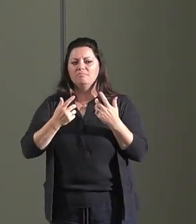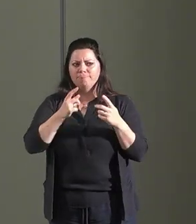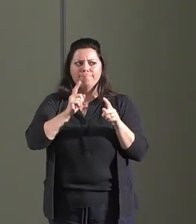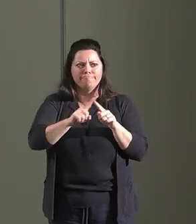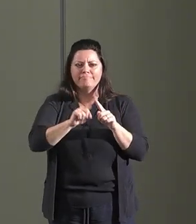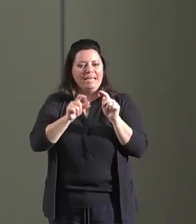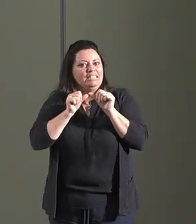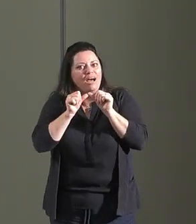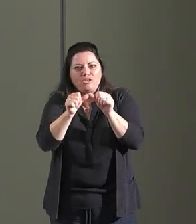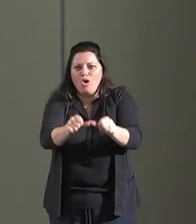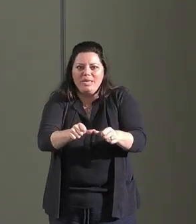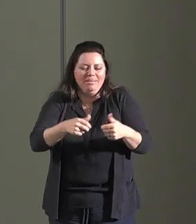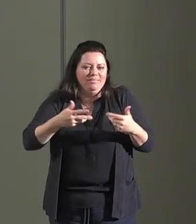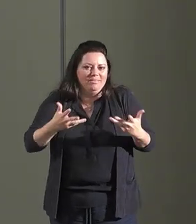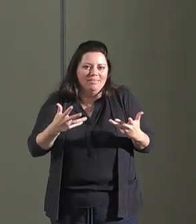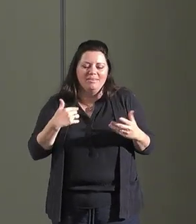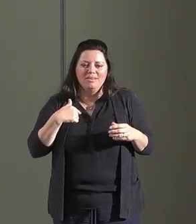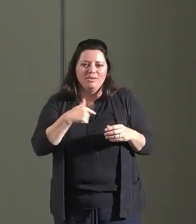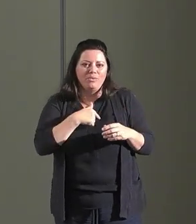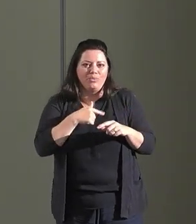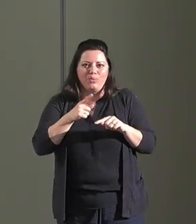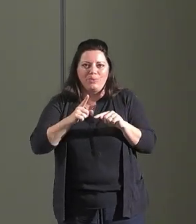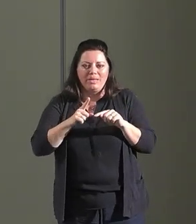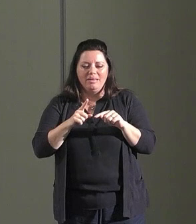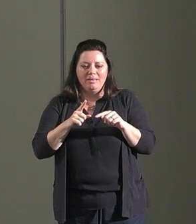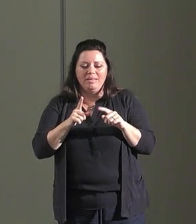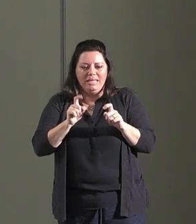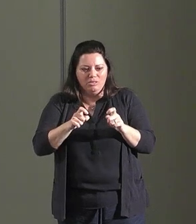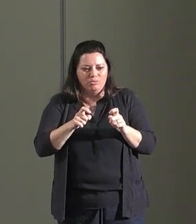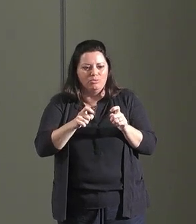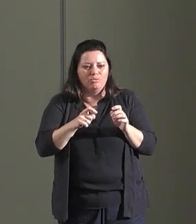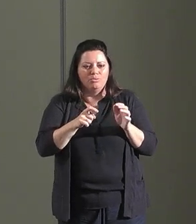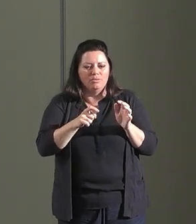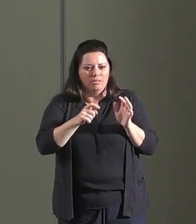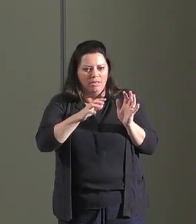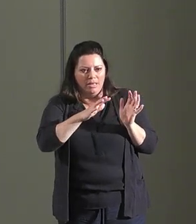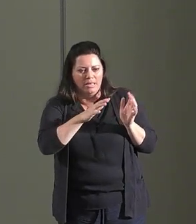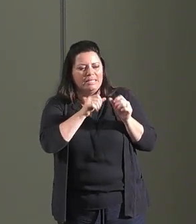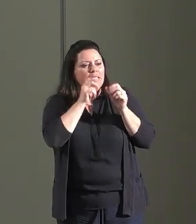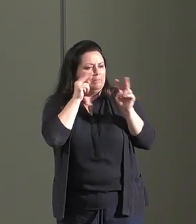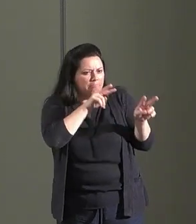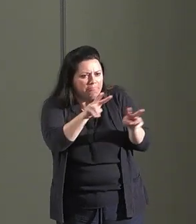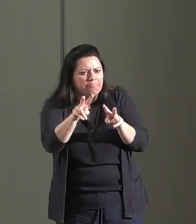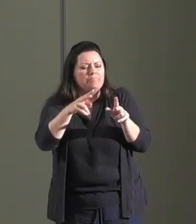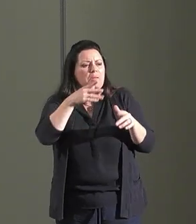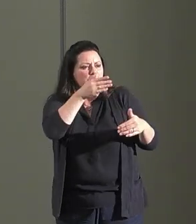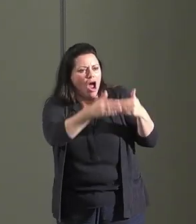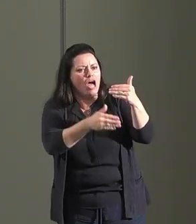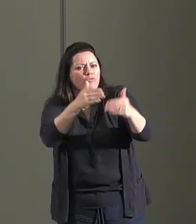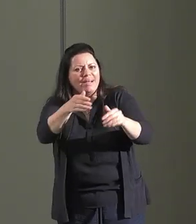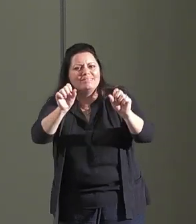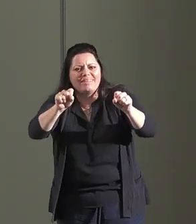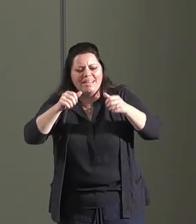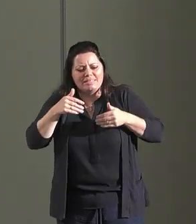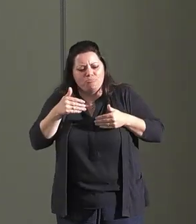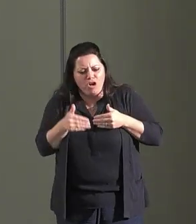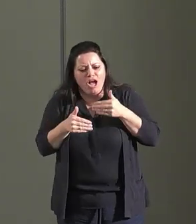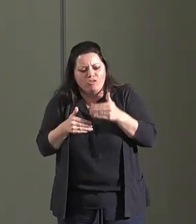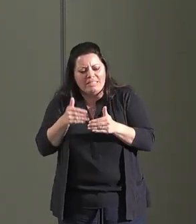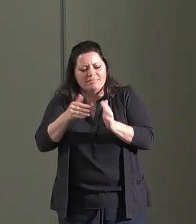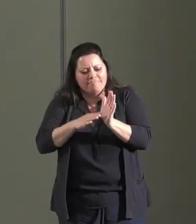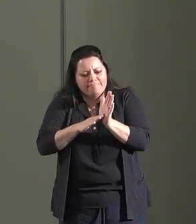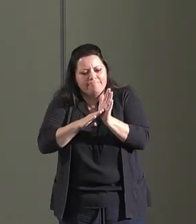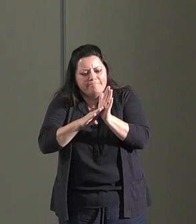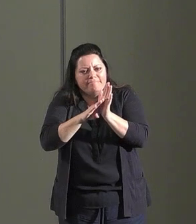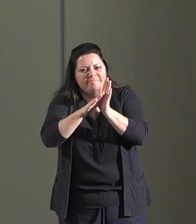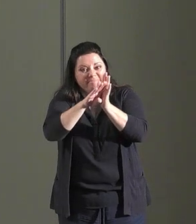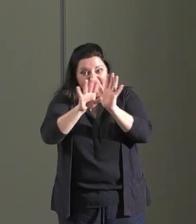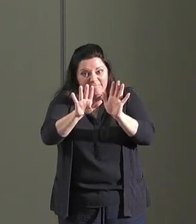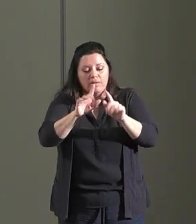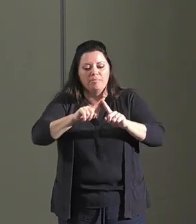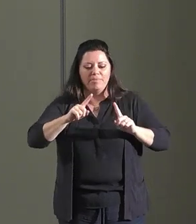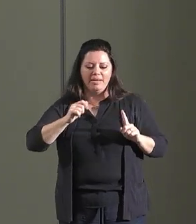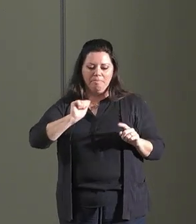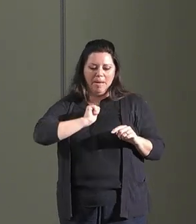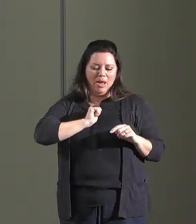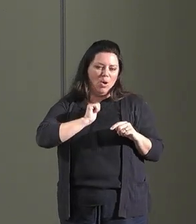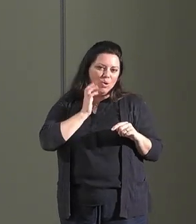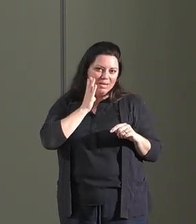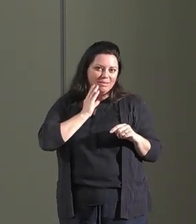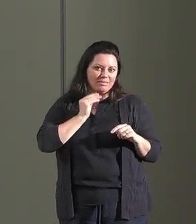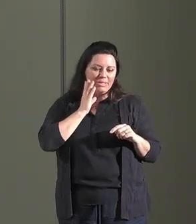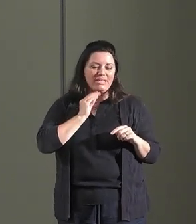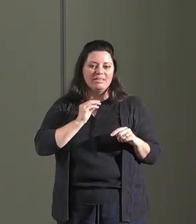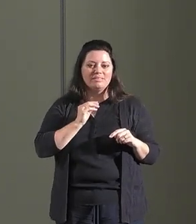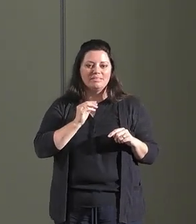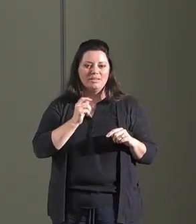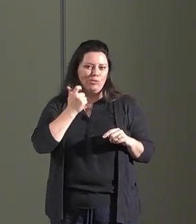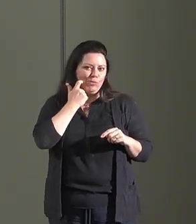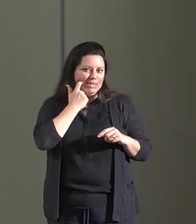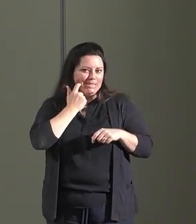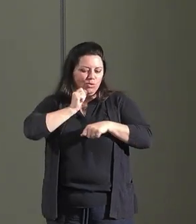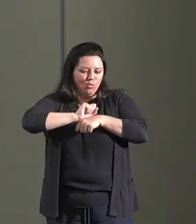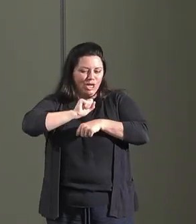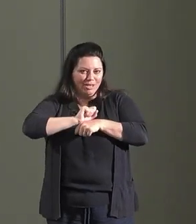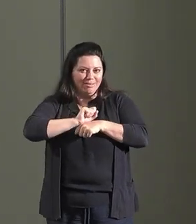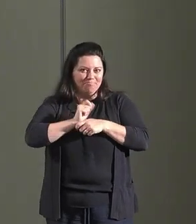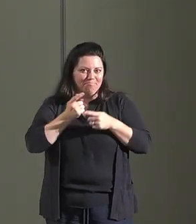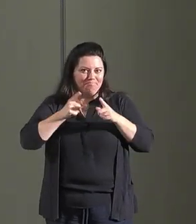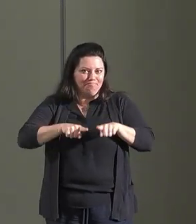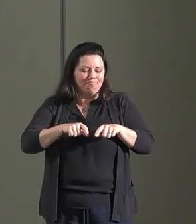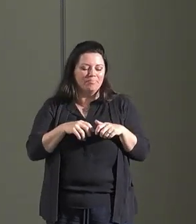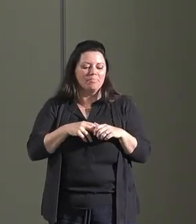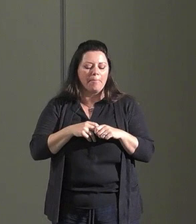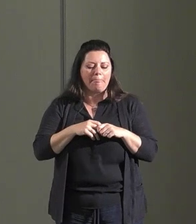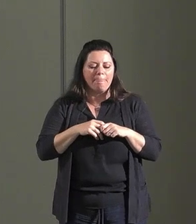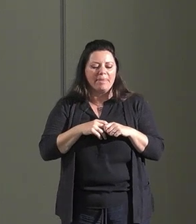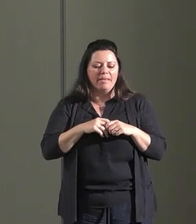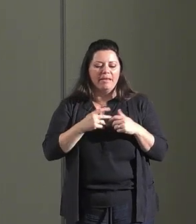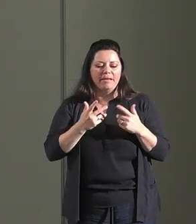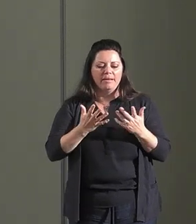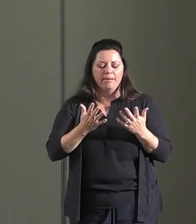can fall into the trap. I will give an example of my own fairly recent work context. Where we had a